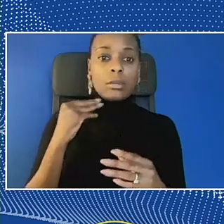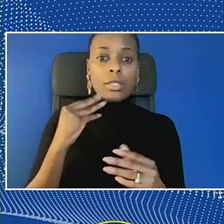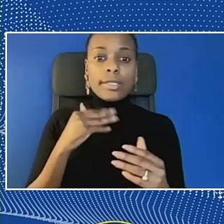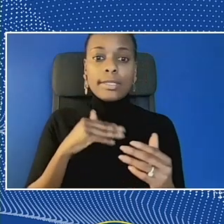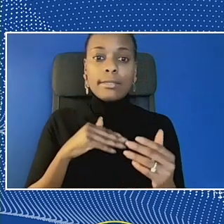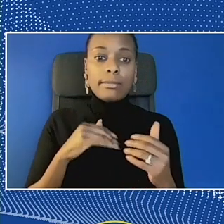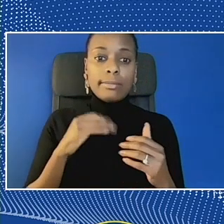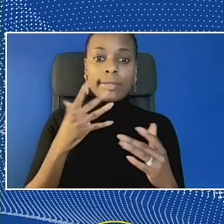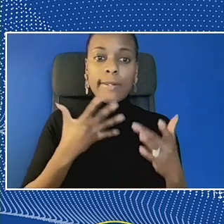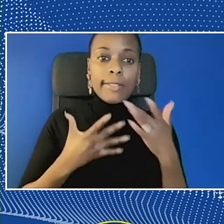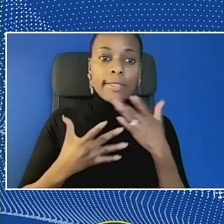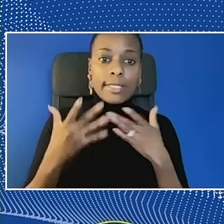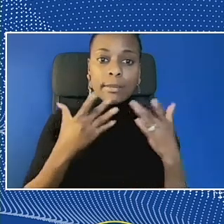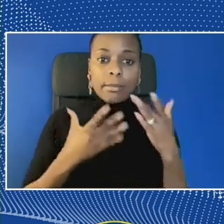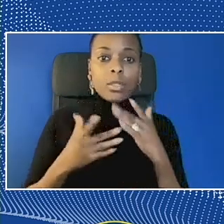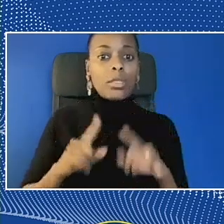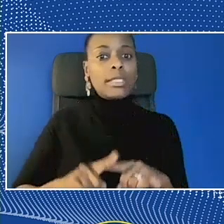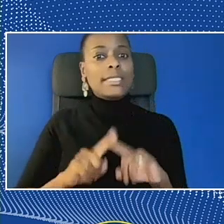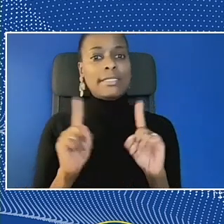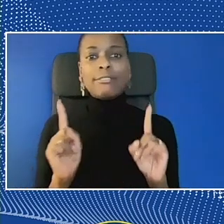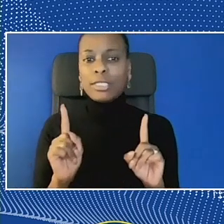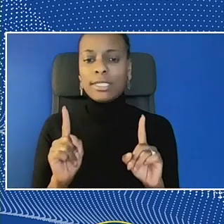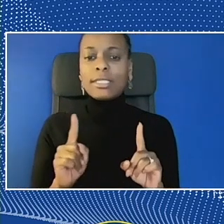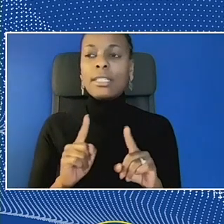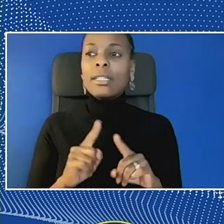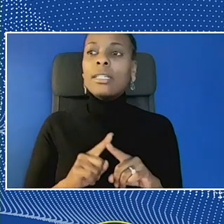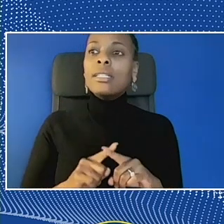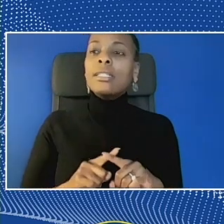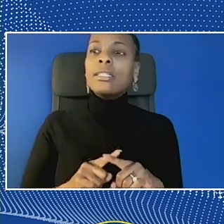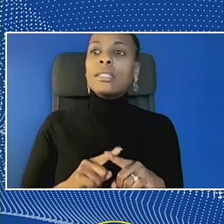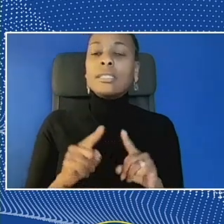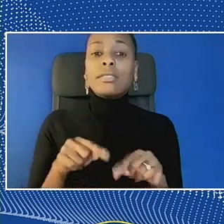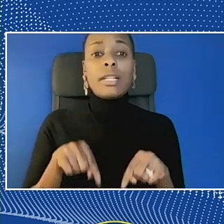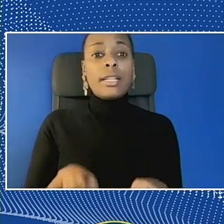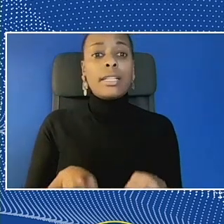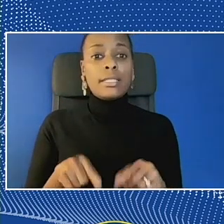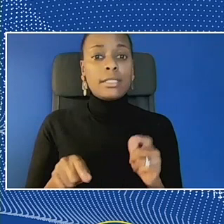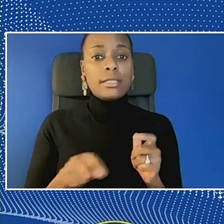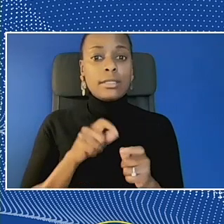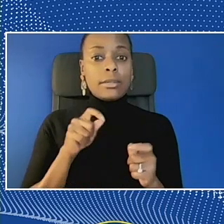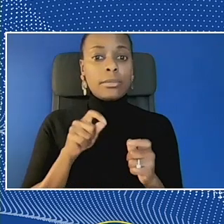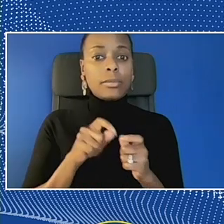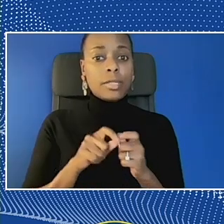So it's different in the sense that this particular very narrow provision of